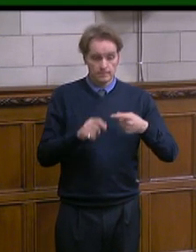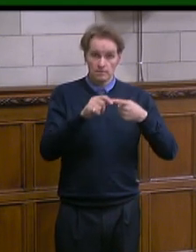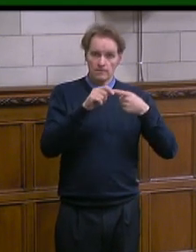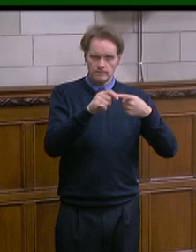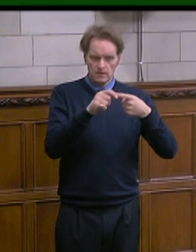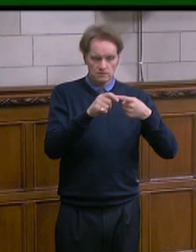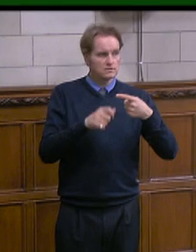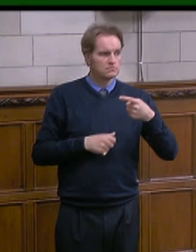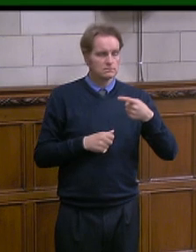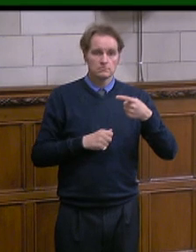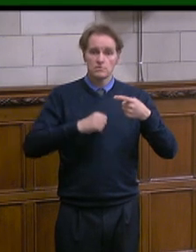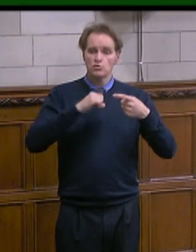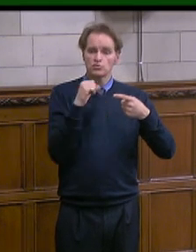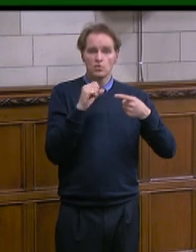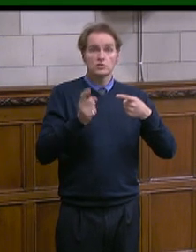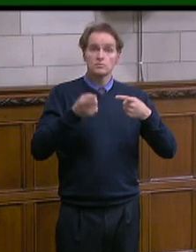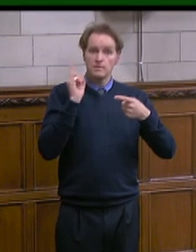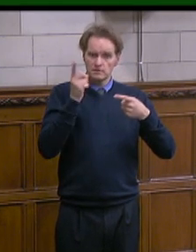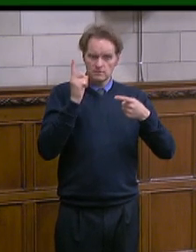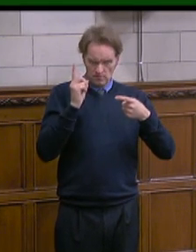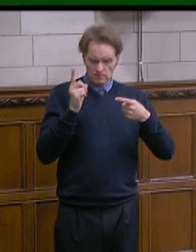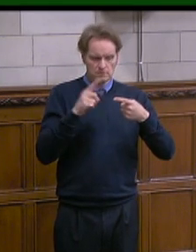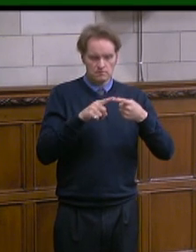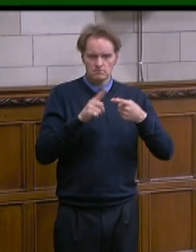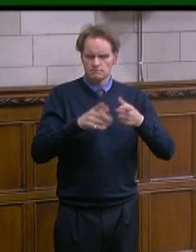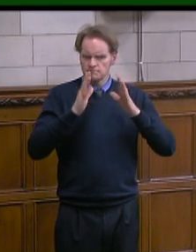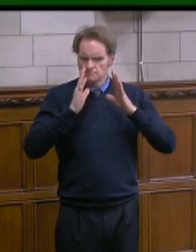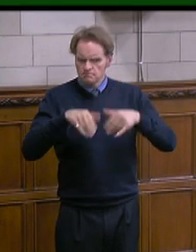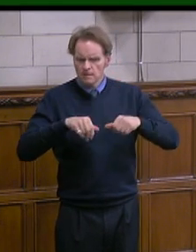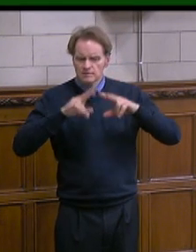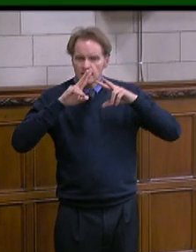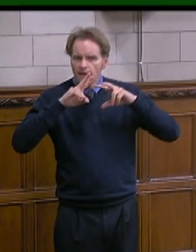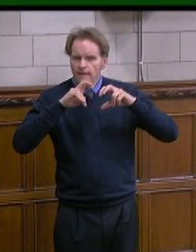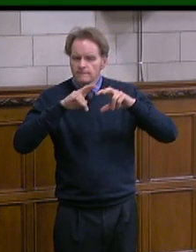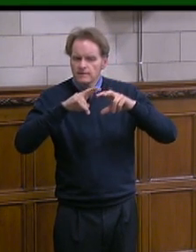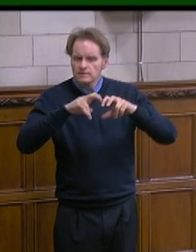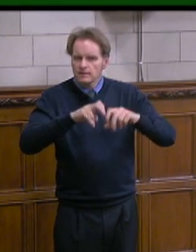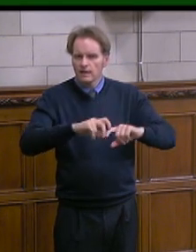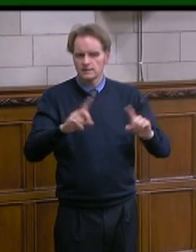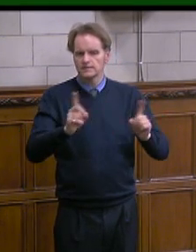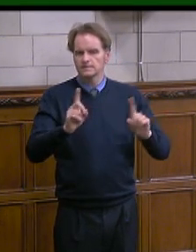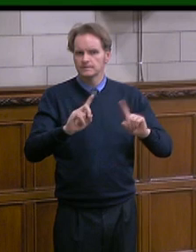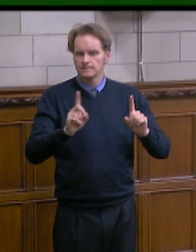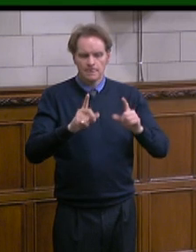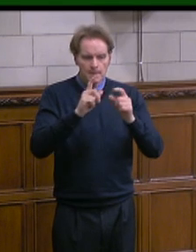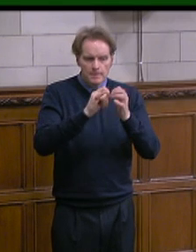Scottish Ministers will be asked to make progress on investigating the level of BSL among teachers